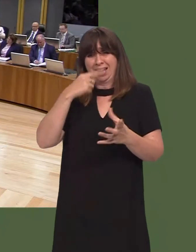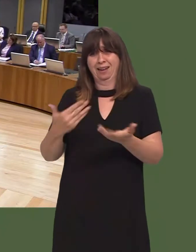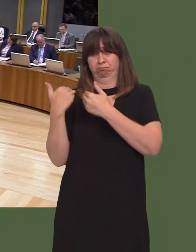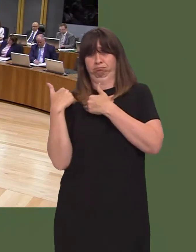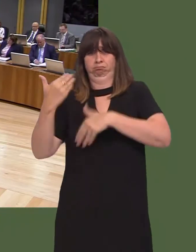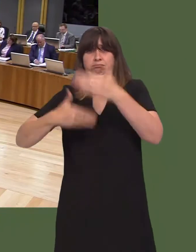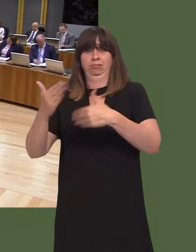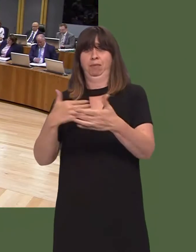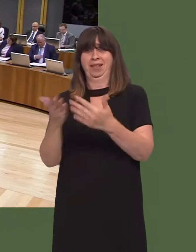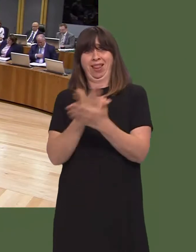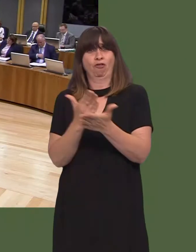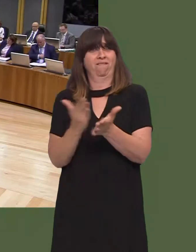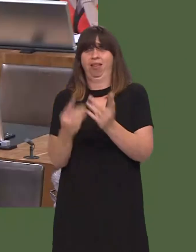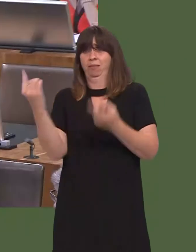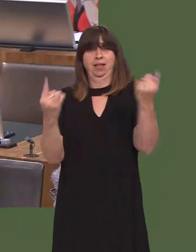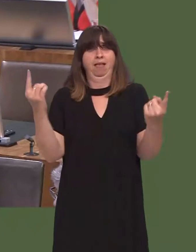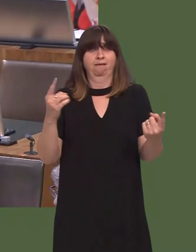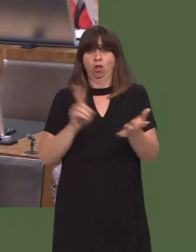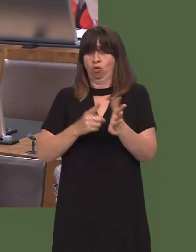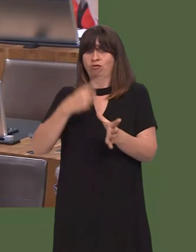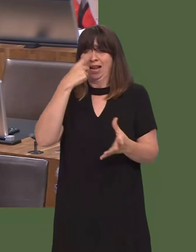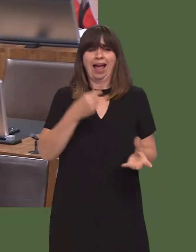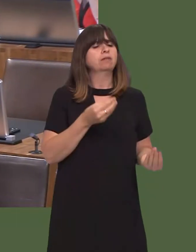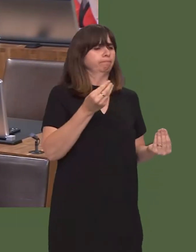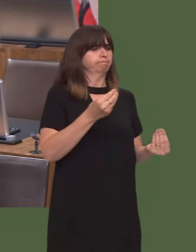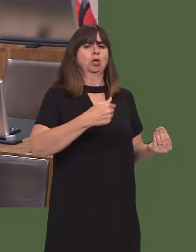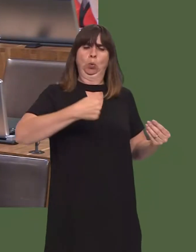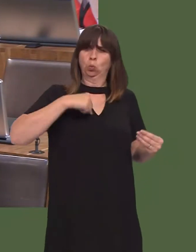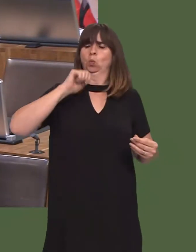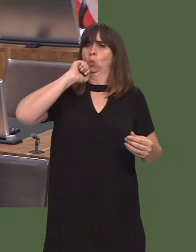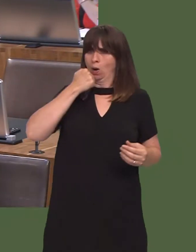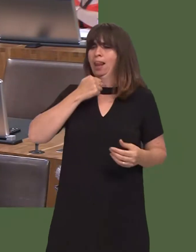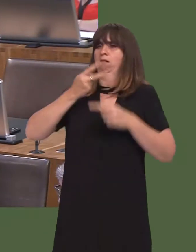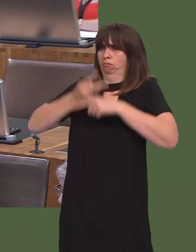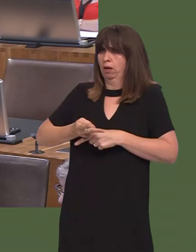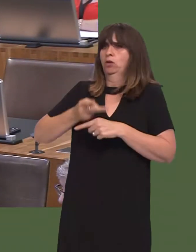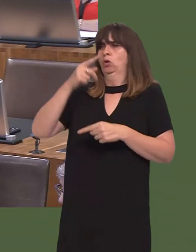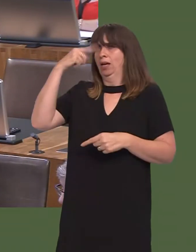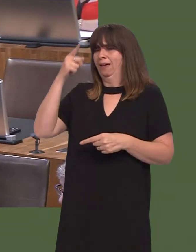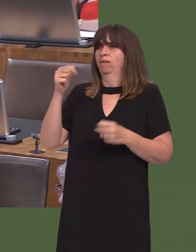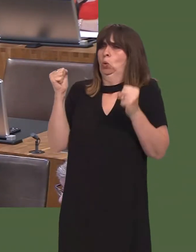authority doing this themselves and actually saying what their guidance will be, what temperatures